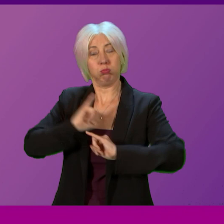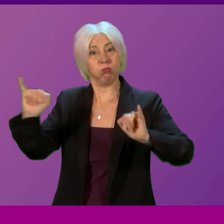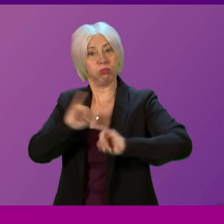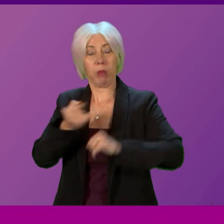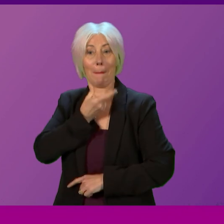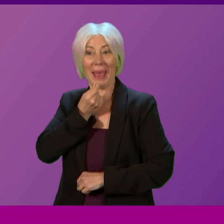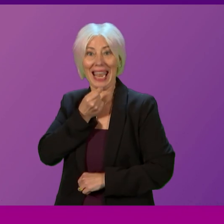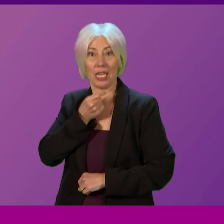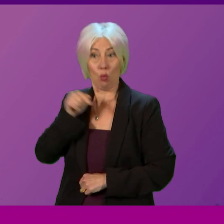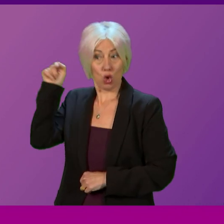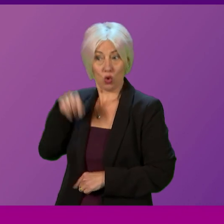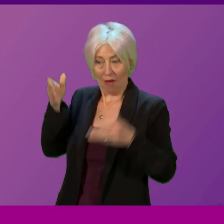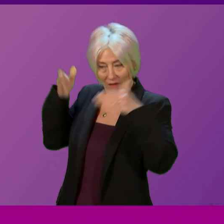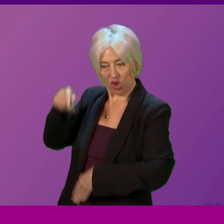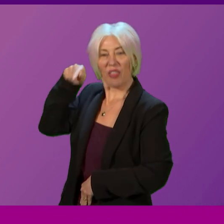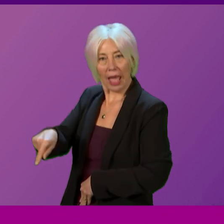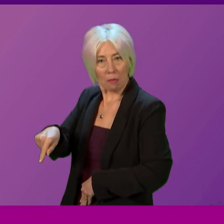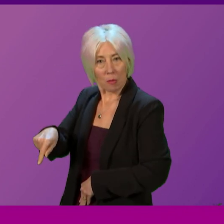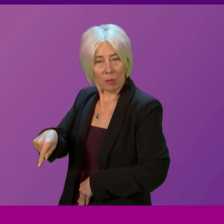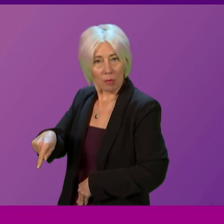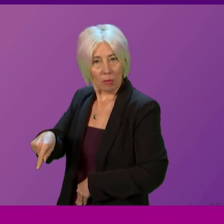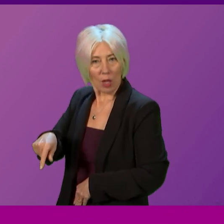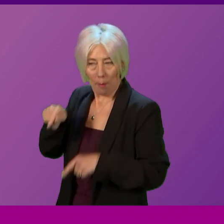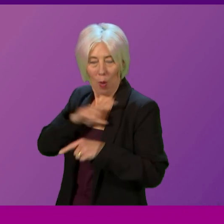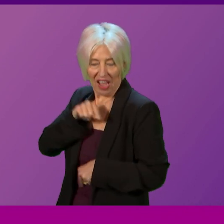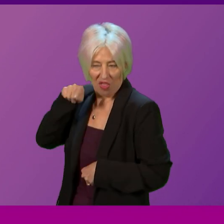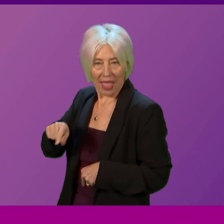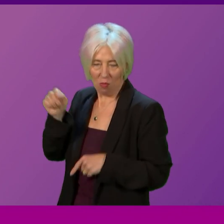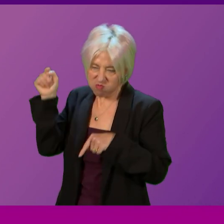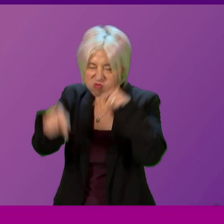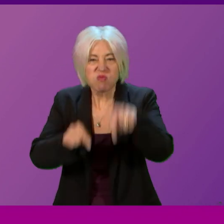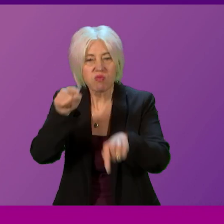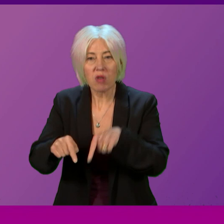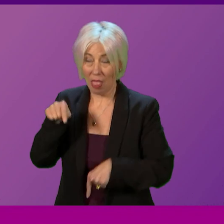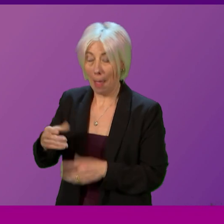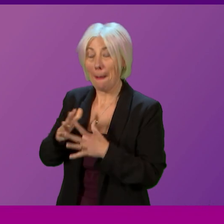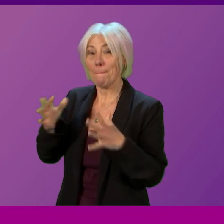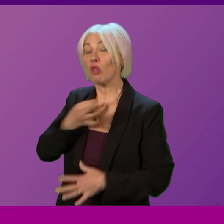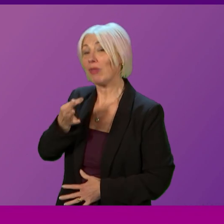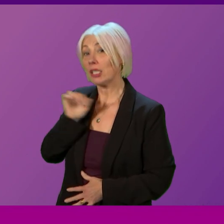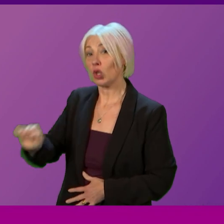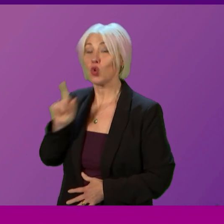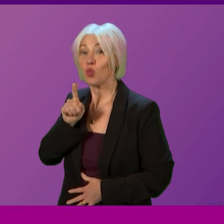be focusing on. They continue to pose the biggest risk to women, and I do not believe that we should